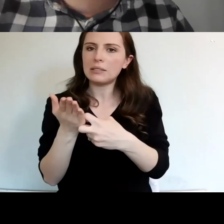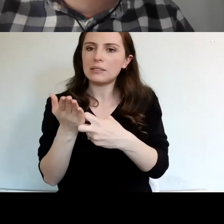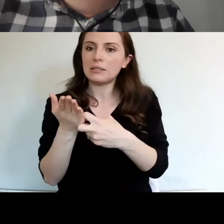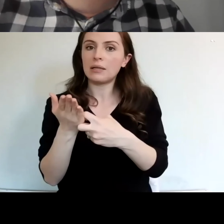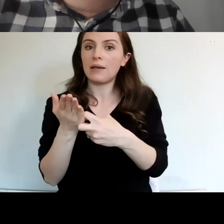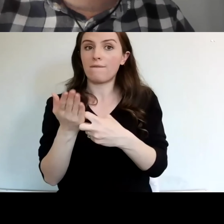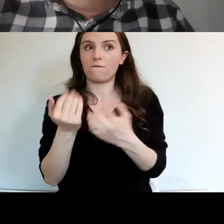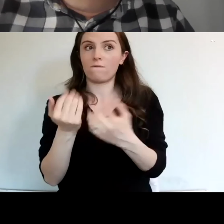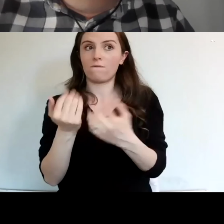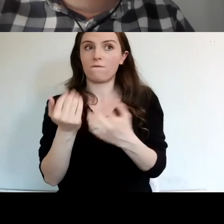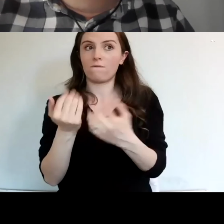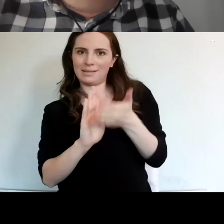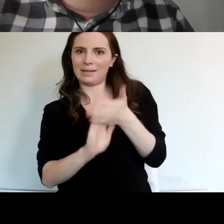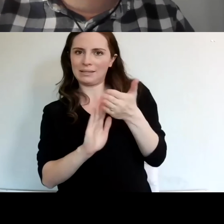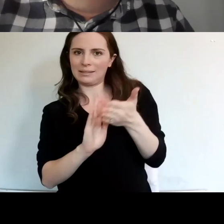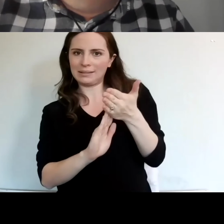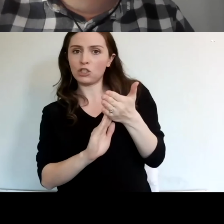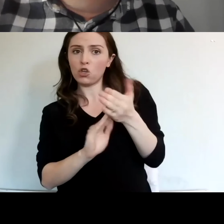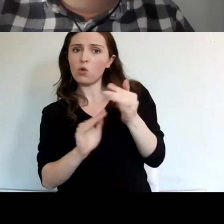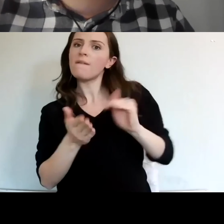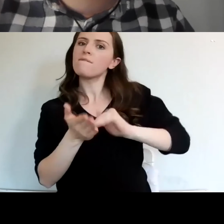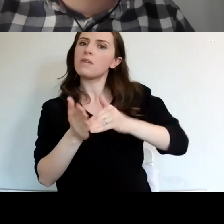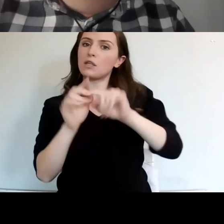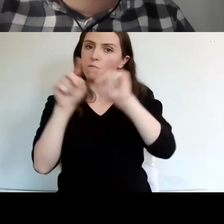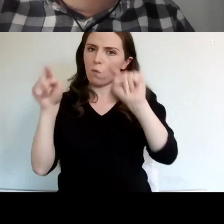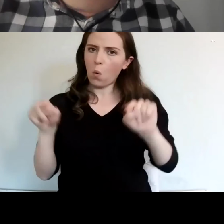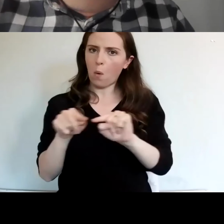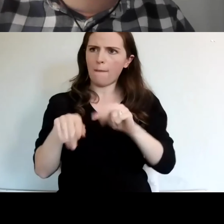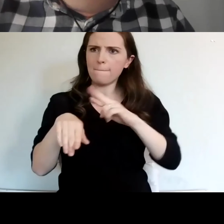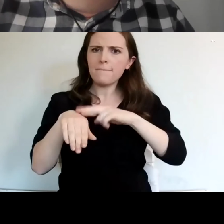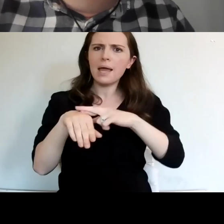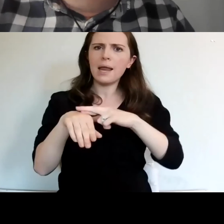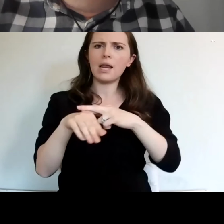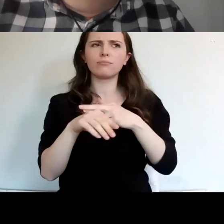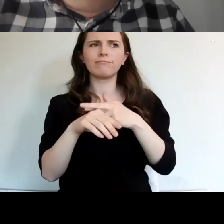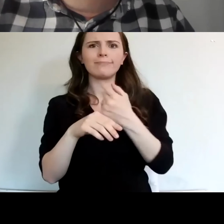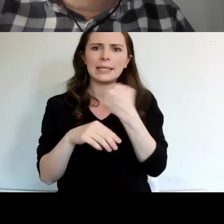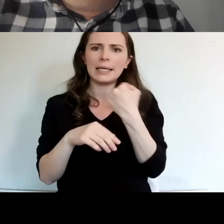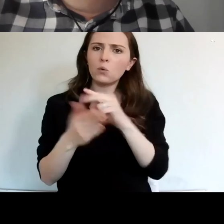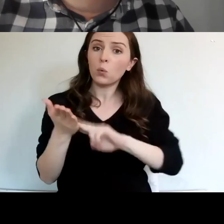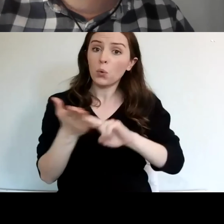if you fix your form and your form is easier to use, the likelihood is you will sell more tickets for events,